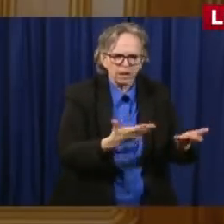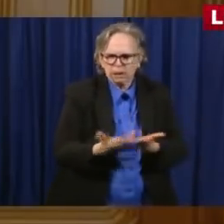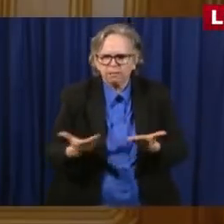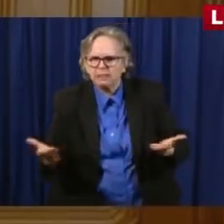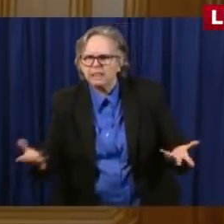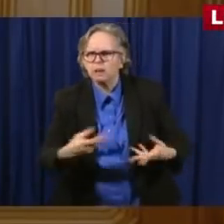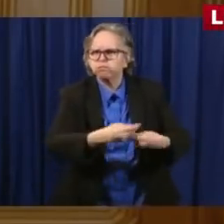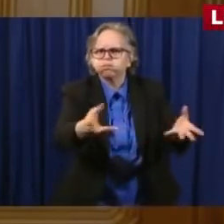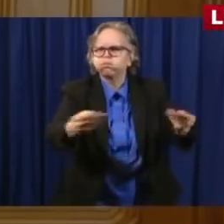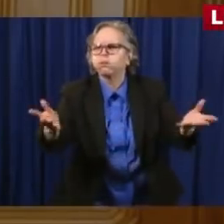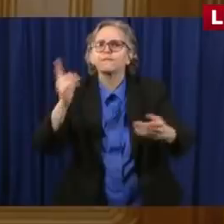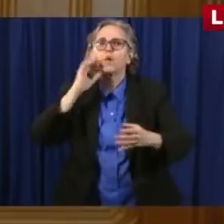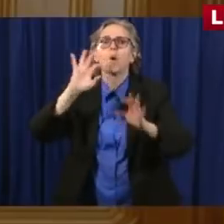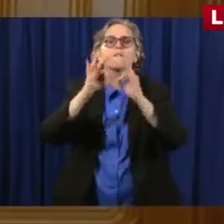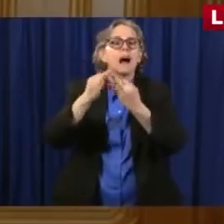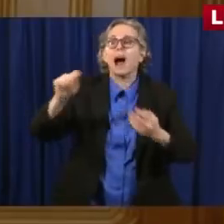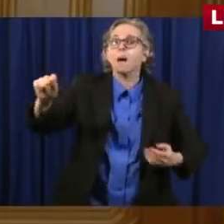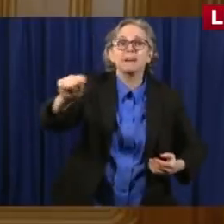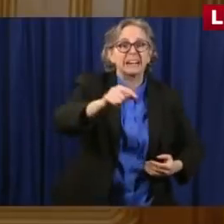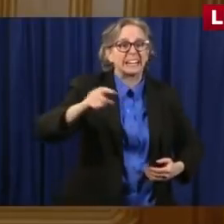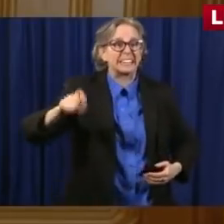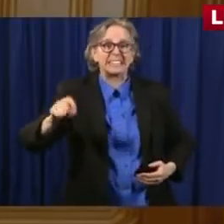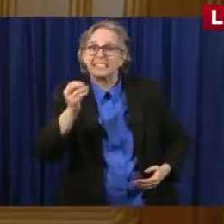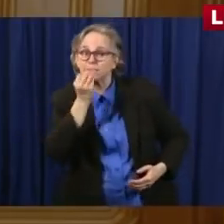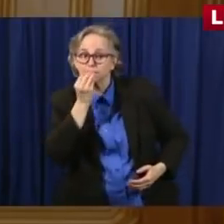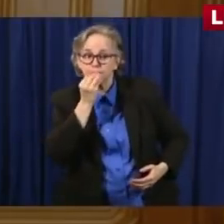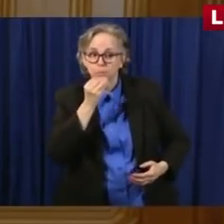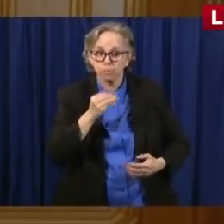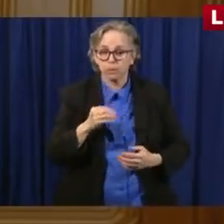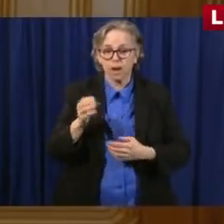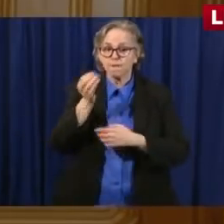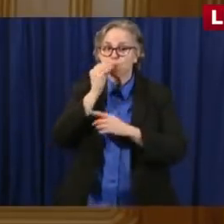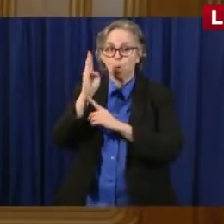THEY ARE HELPING TO DISTRIBUTE FOOD AND SUPPLIES TO FAMILIES.